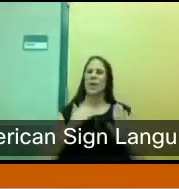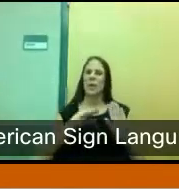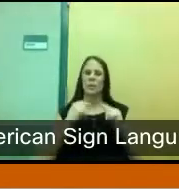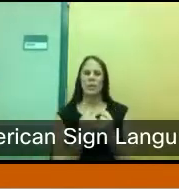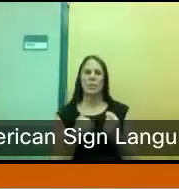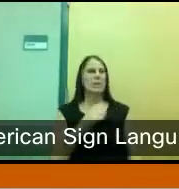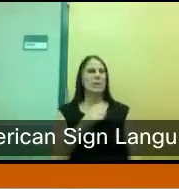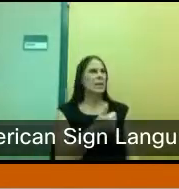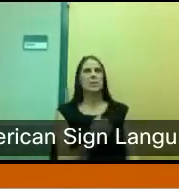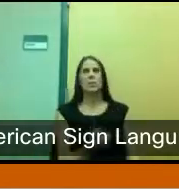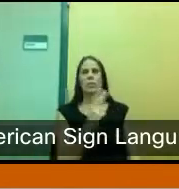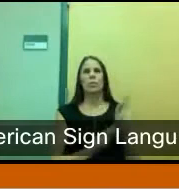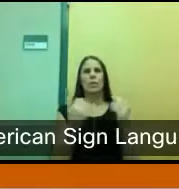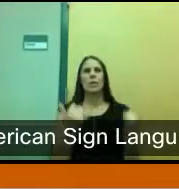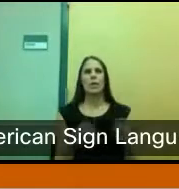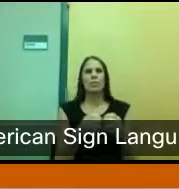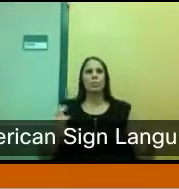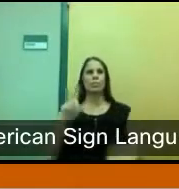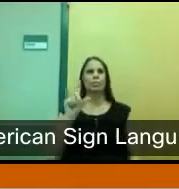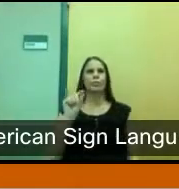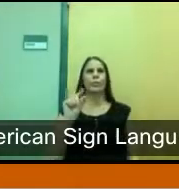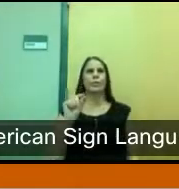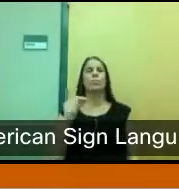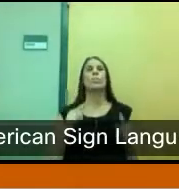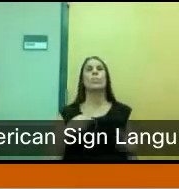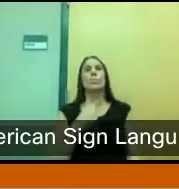Now we're like, 20 some. I was like, and as I was watching every local